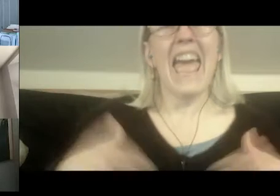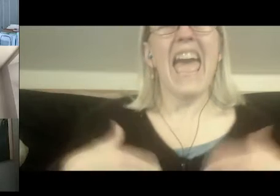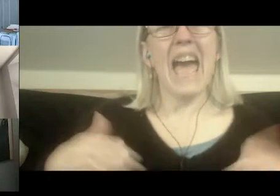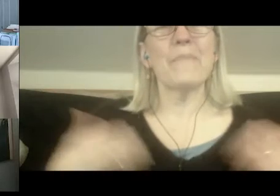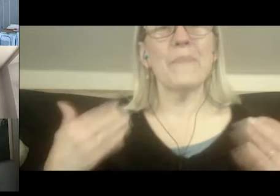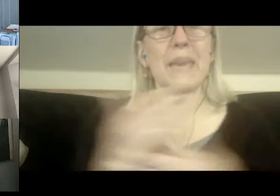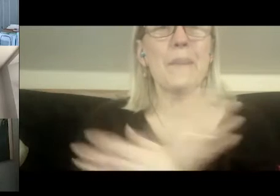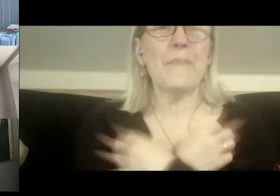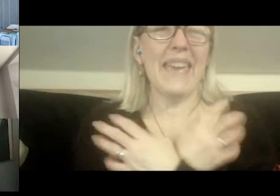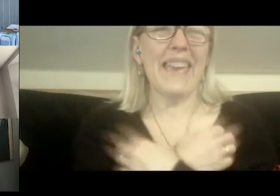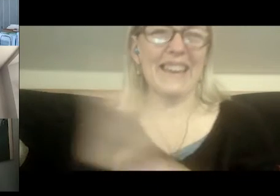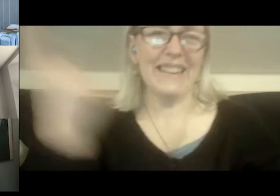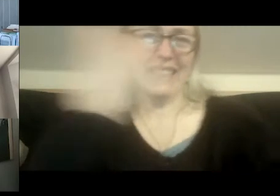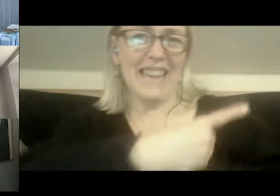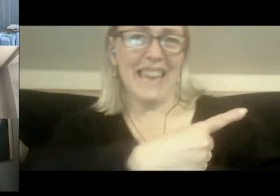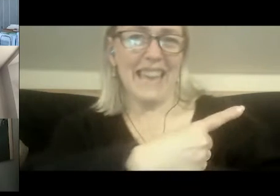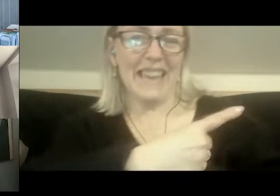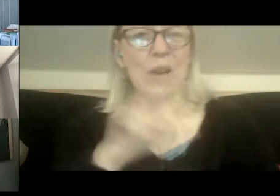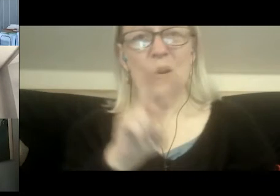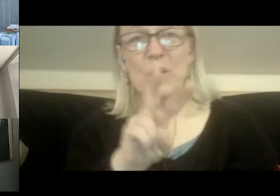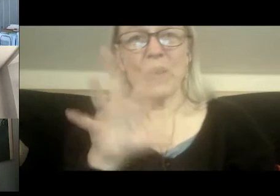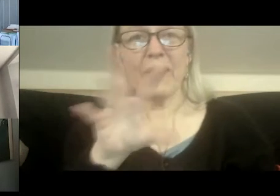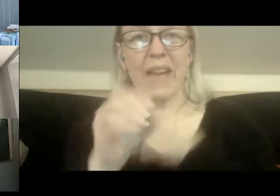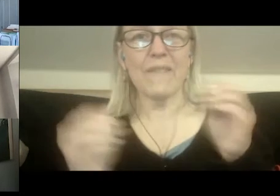25 more years!